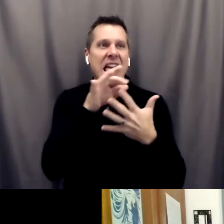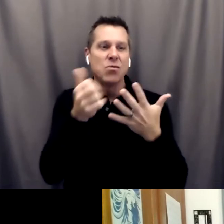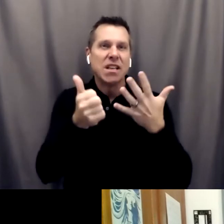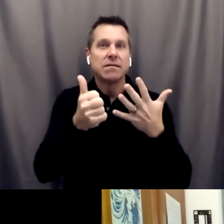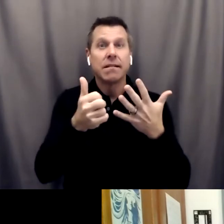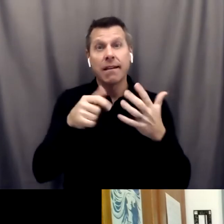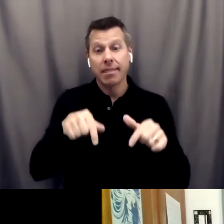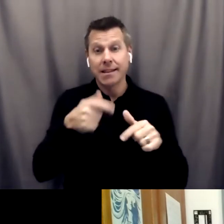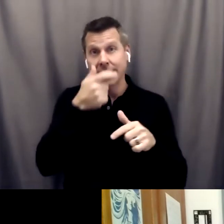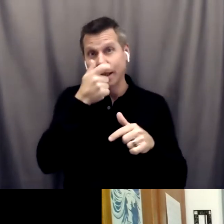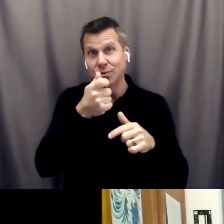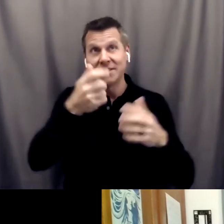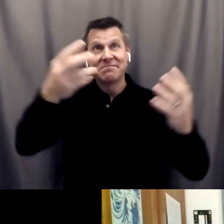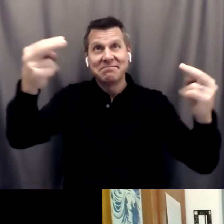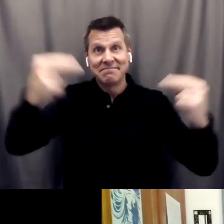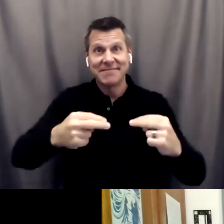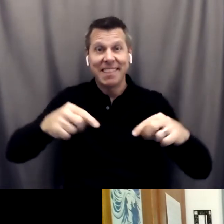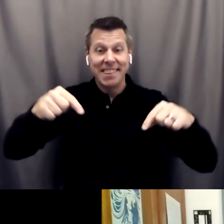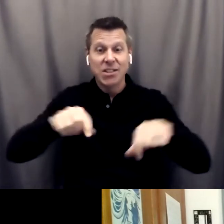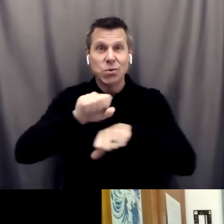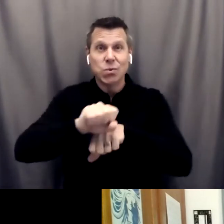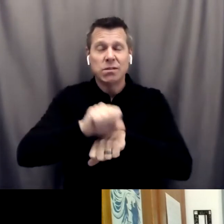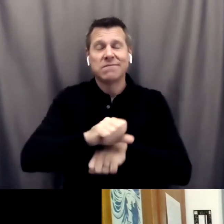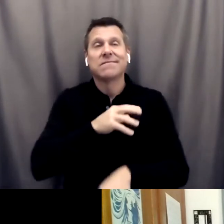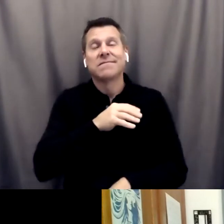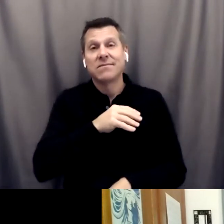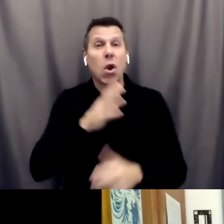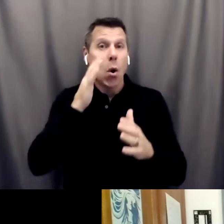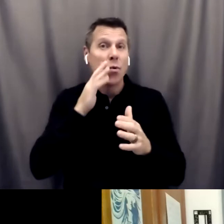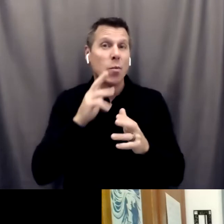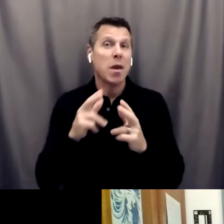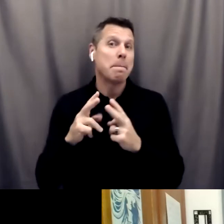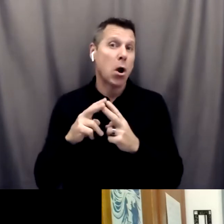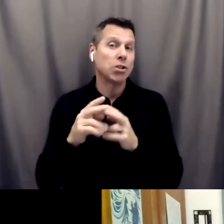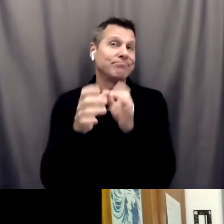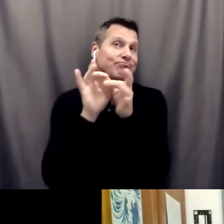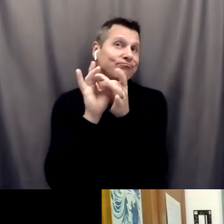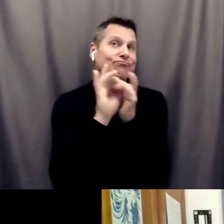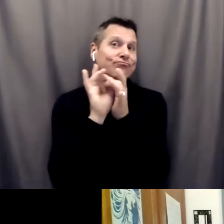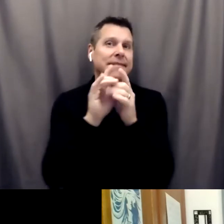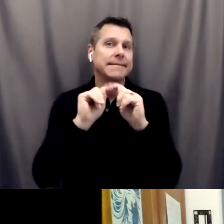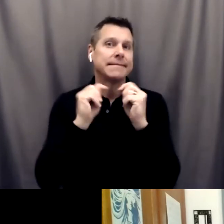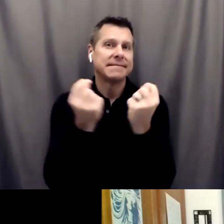in the work that we're doing. And we hope that you'll be partners in that work. And we look forward to continuing to be in